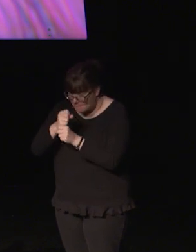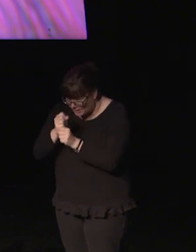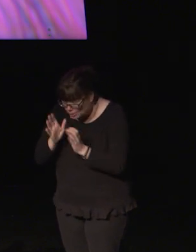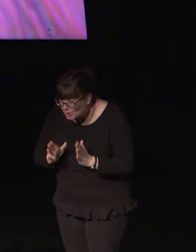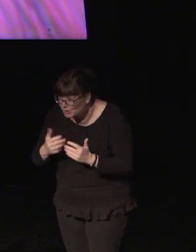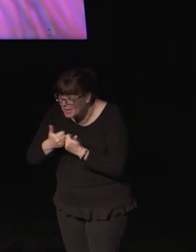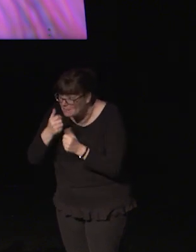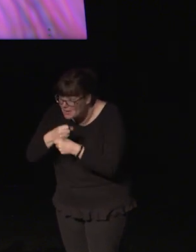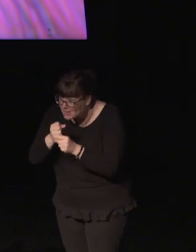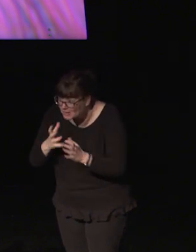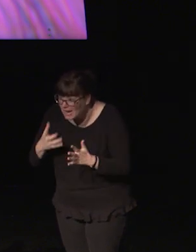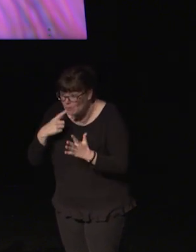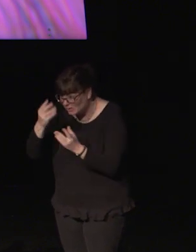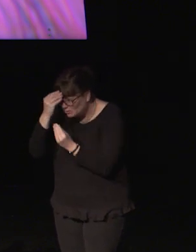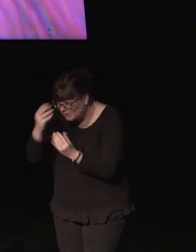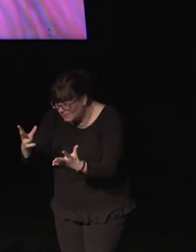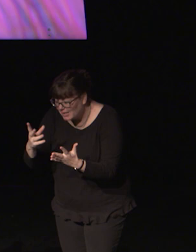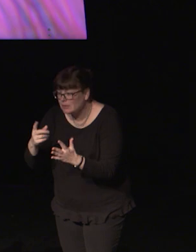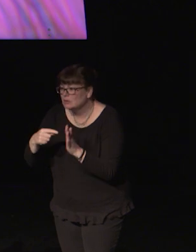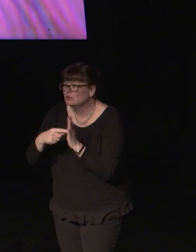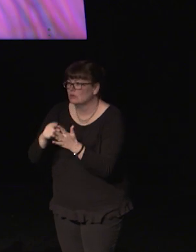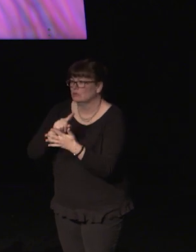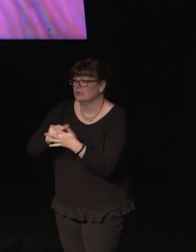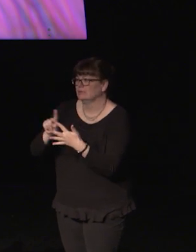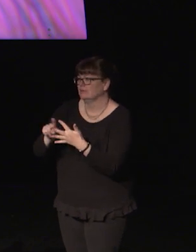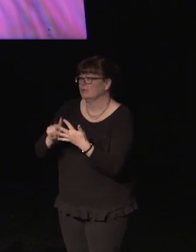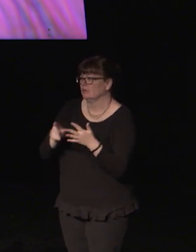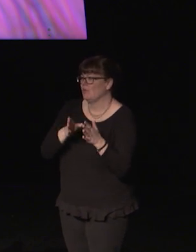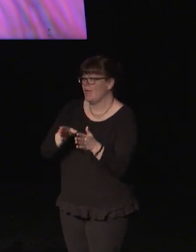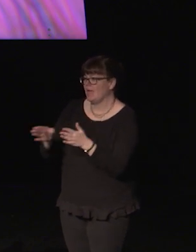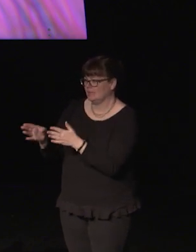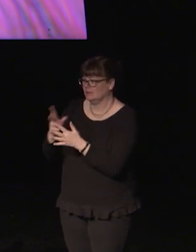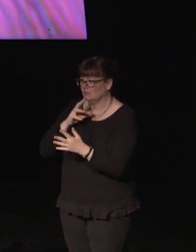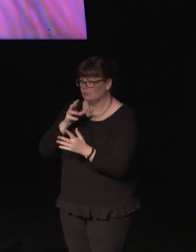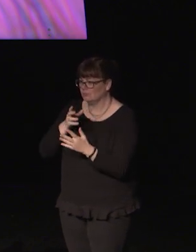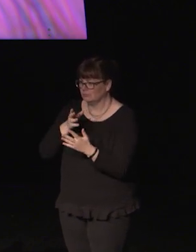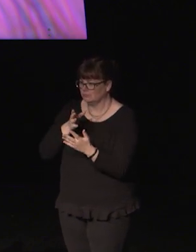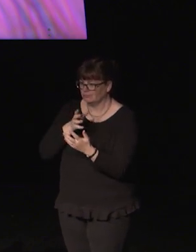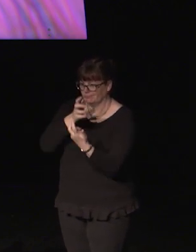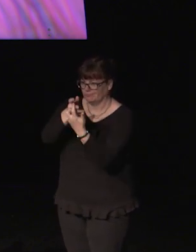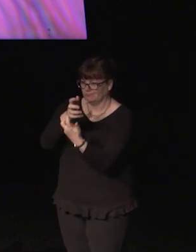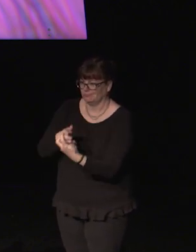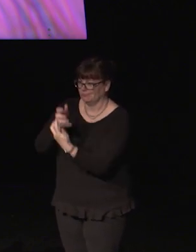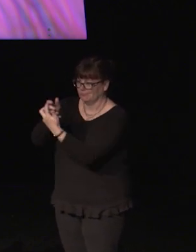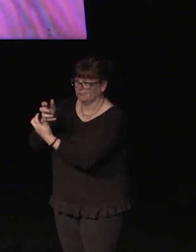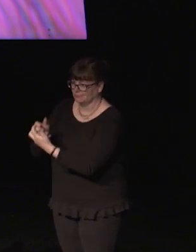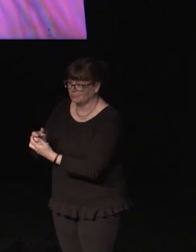you need to do it in more than one way to ensure that people can grasp it. And I think just having those options